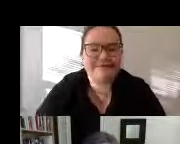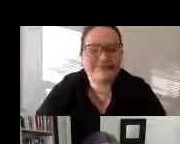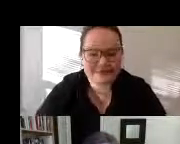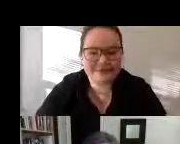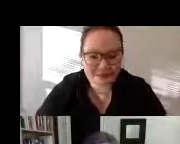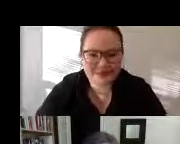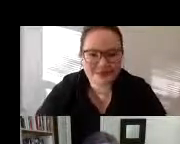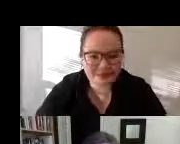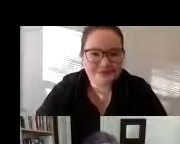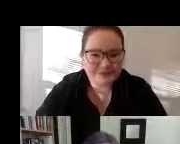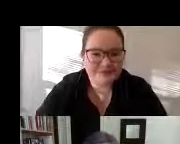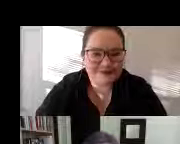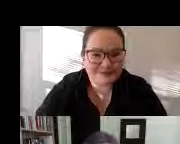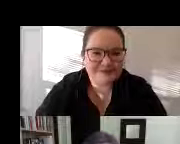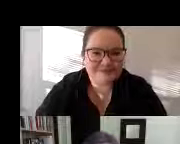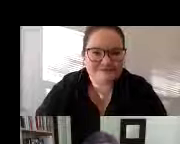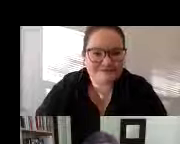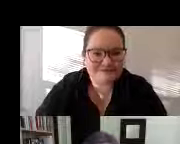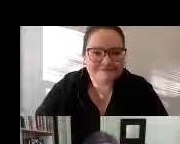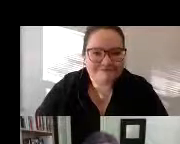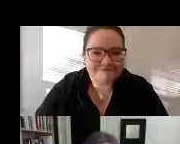who would not let me whine when I complained that there